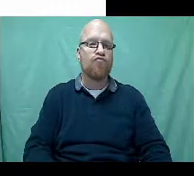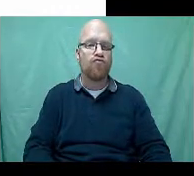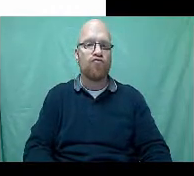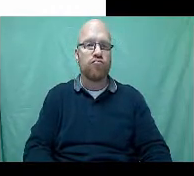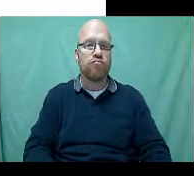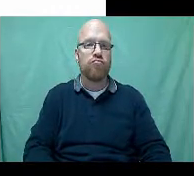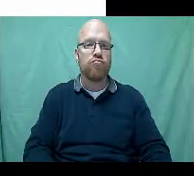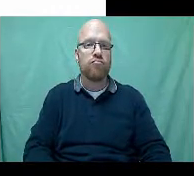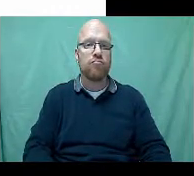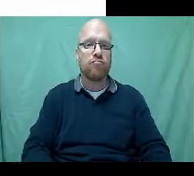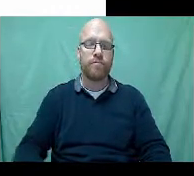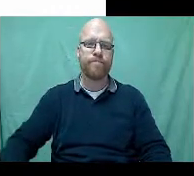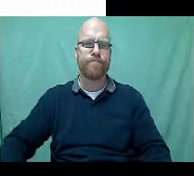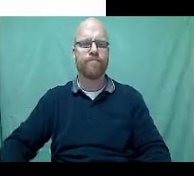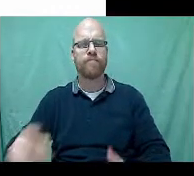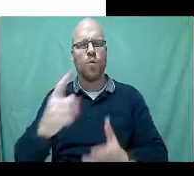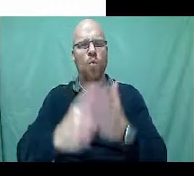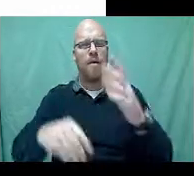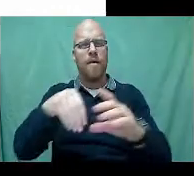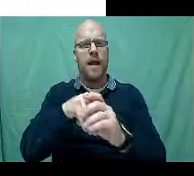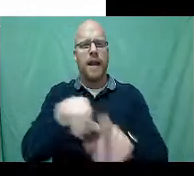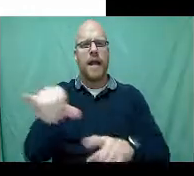Now. Now what do they have in common, our first two terms?